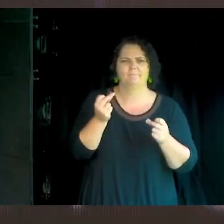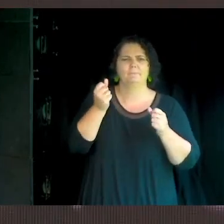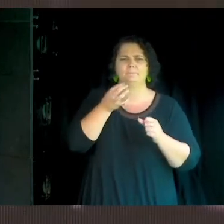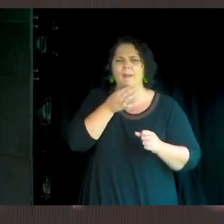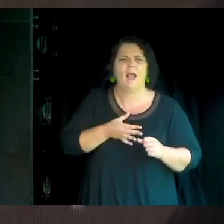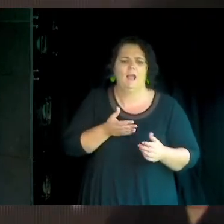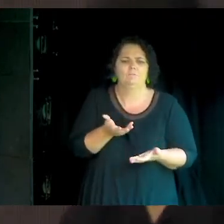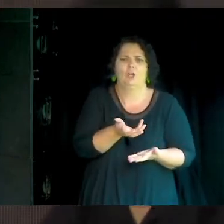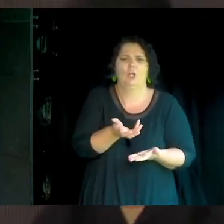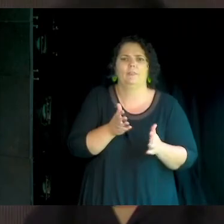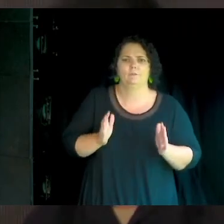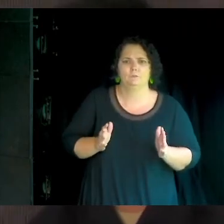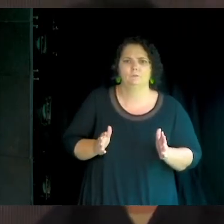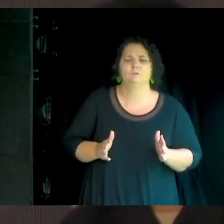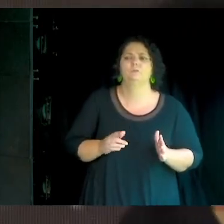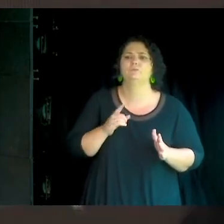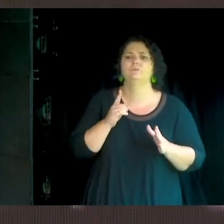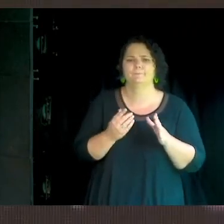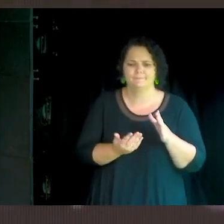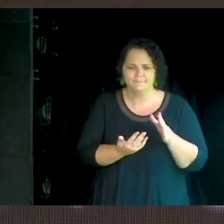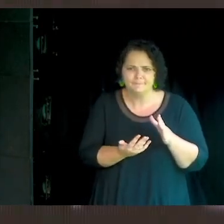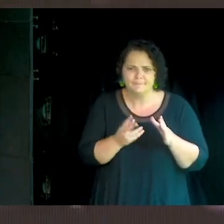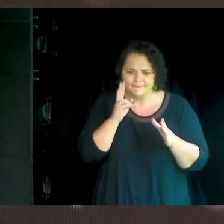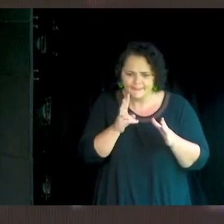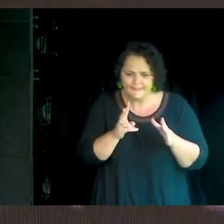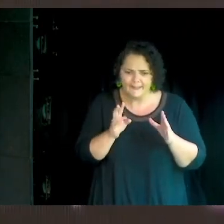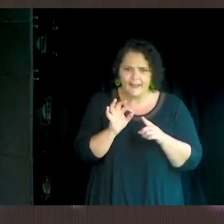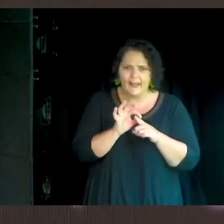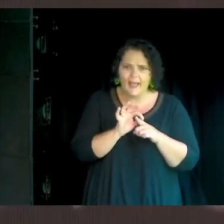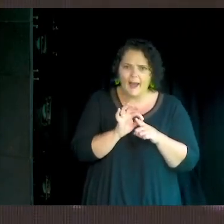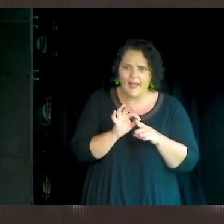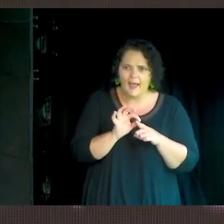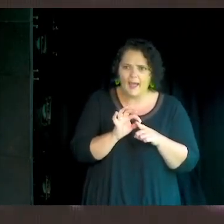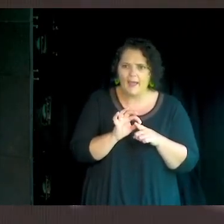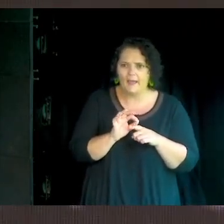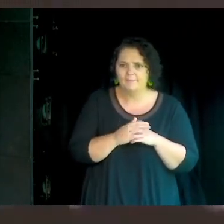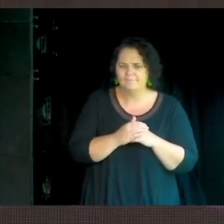fire is going getting weaker as I said I don't have a thermometer or anything